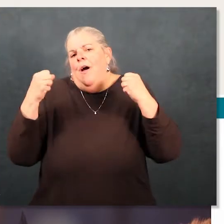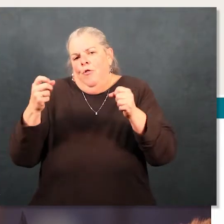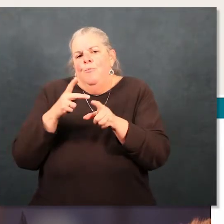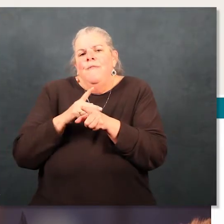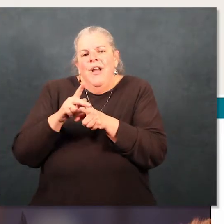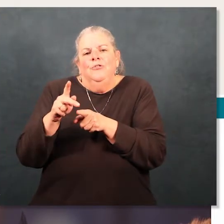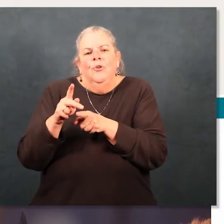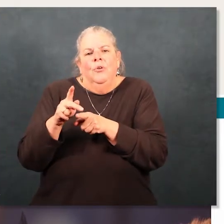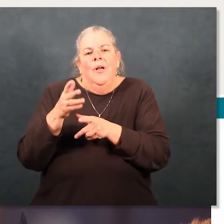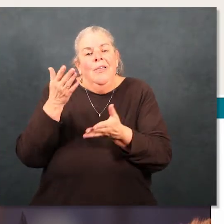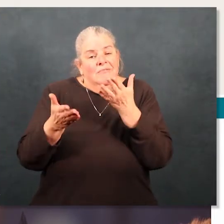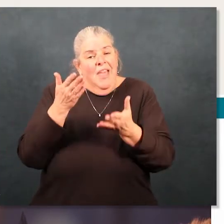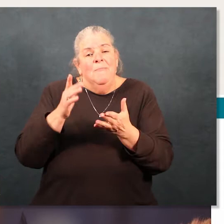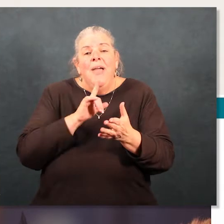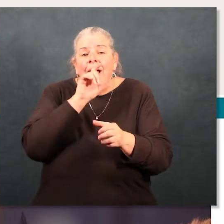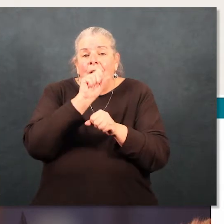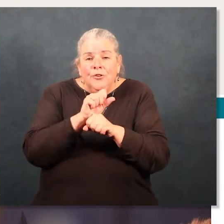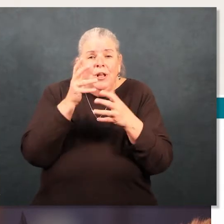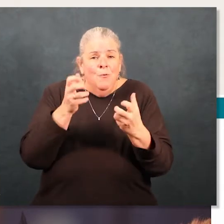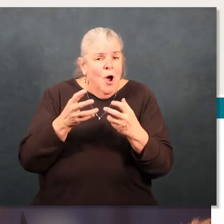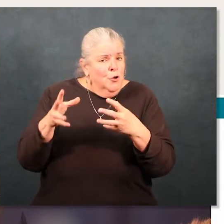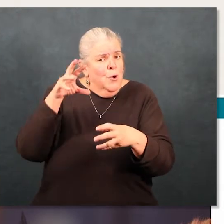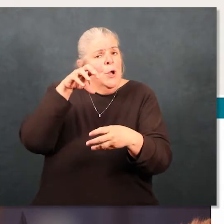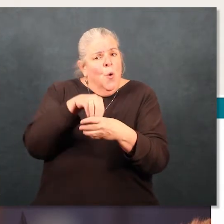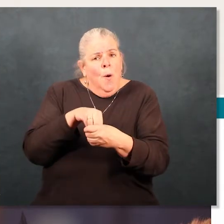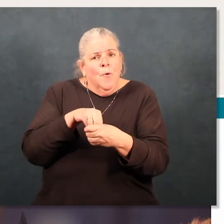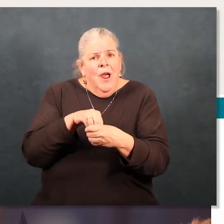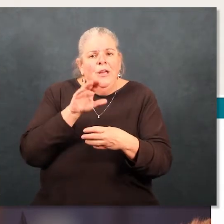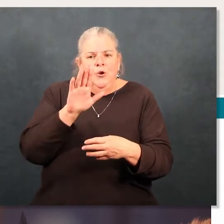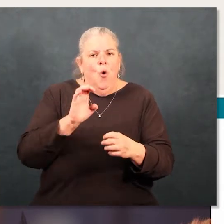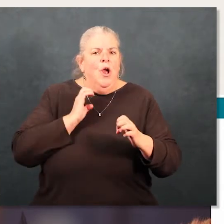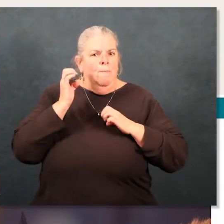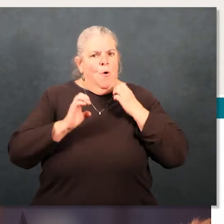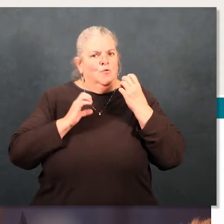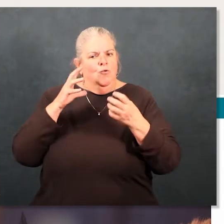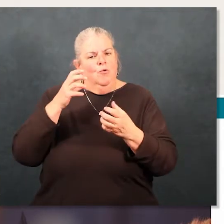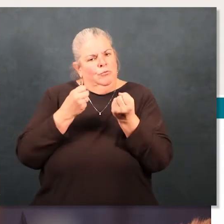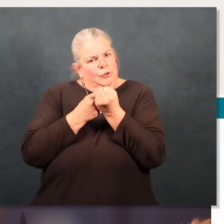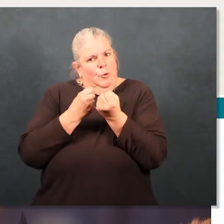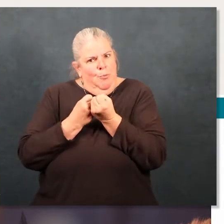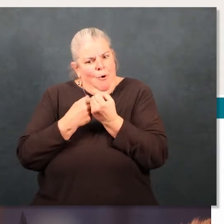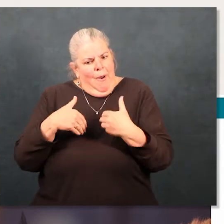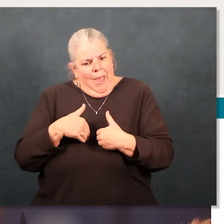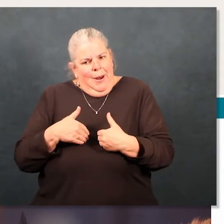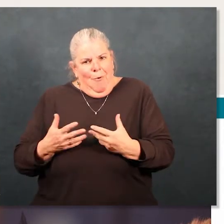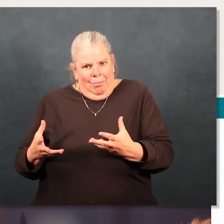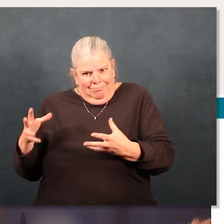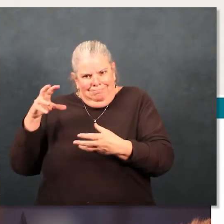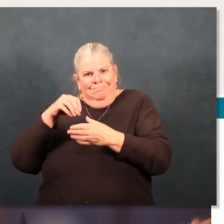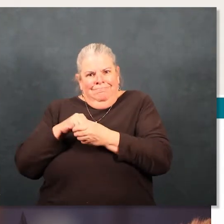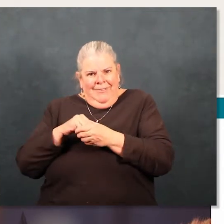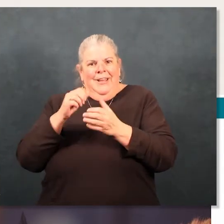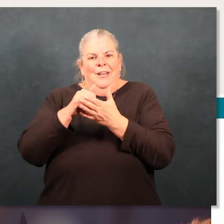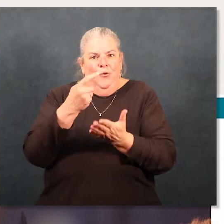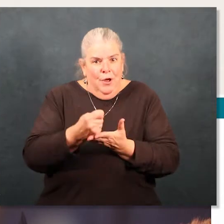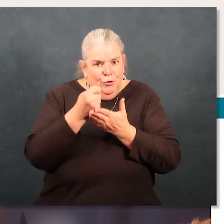they might actually want to incorporate your emotional support animal into their treatment, into their therapy